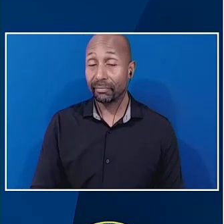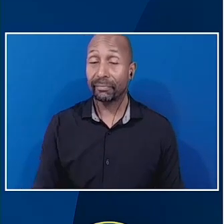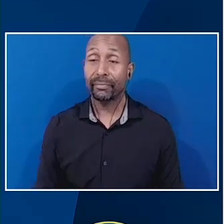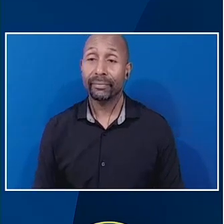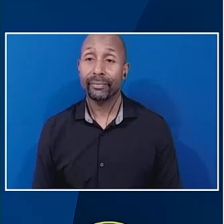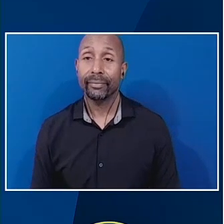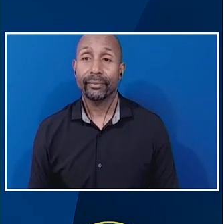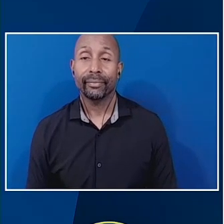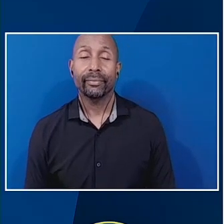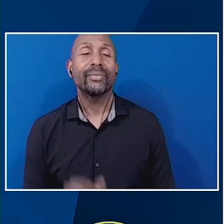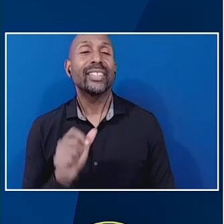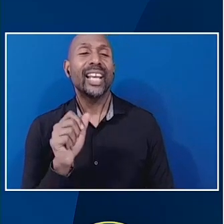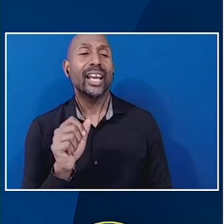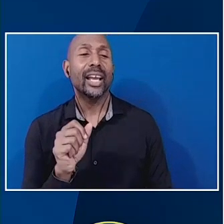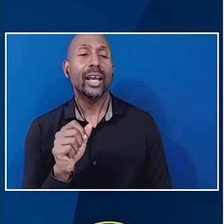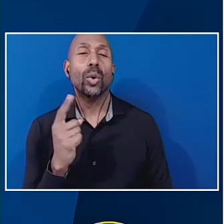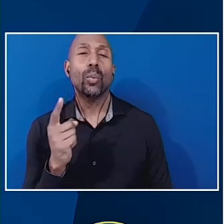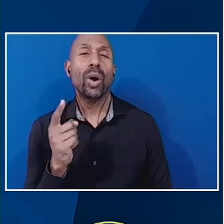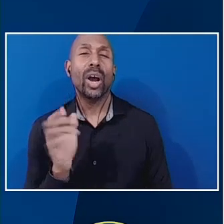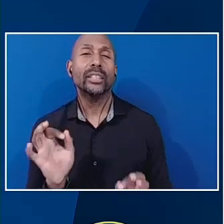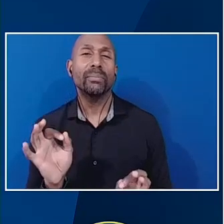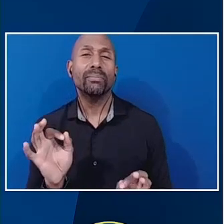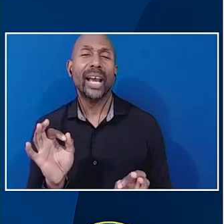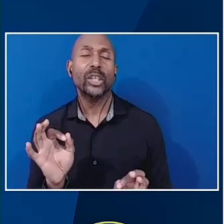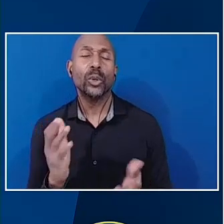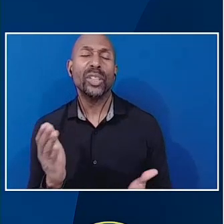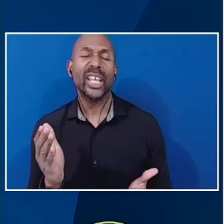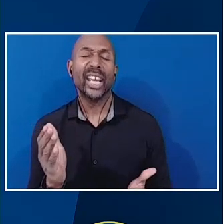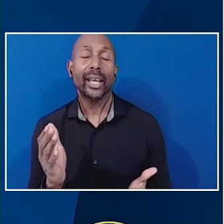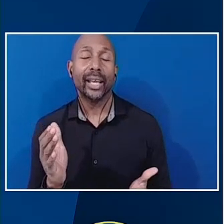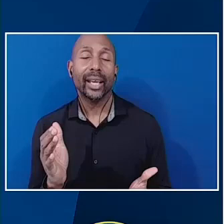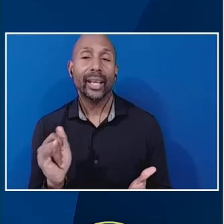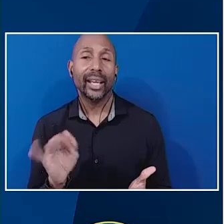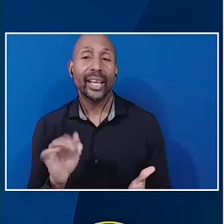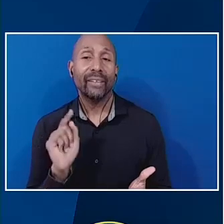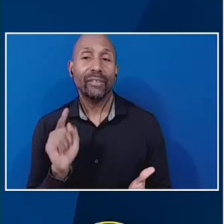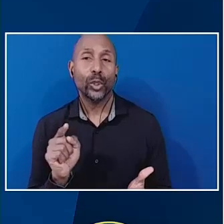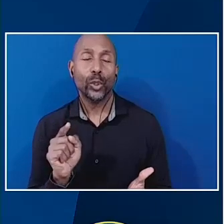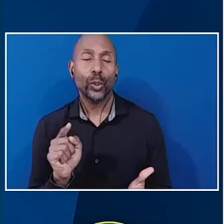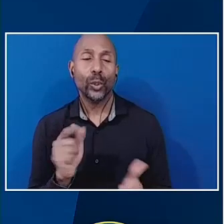Yeah, just one minor drafting thing. If you guys stick with the new proposed